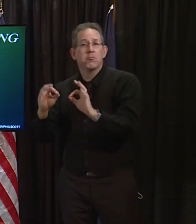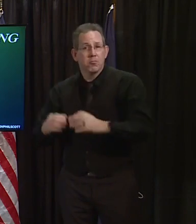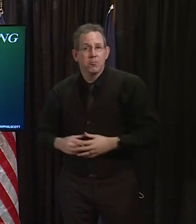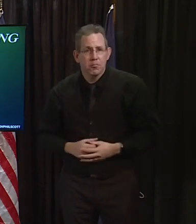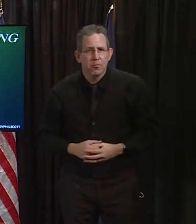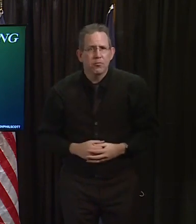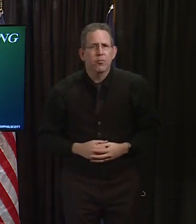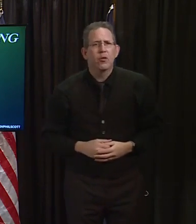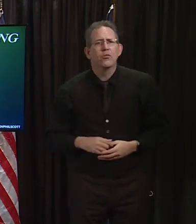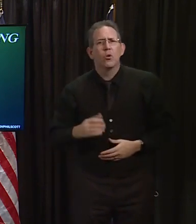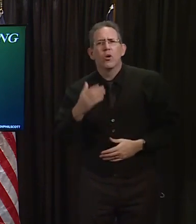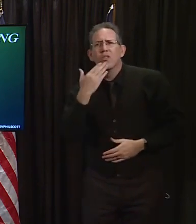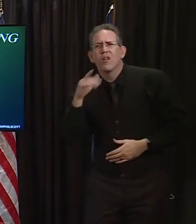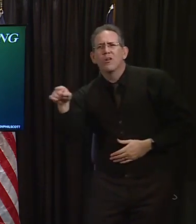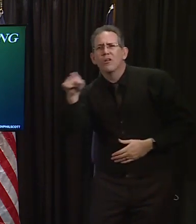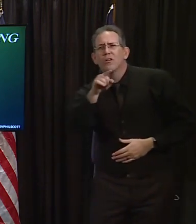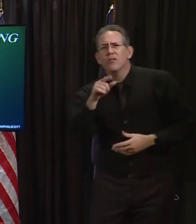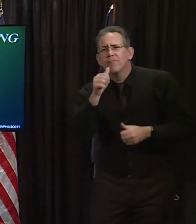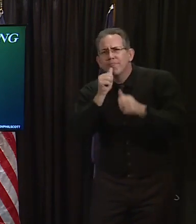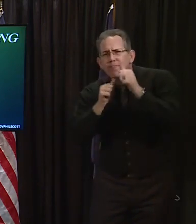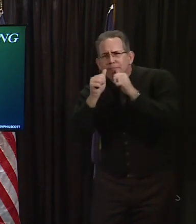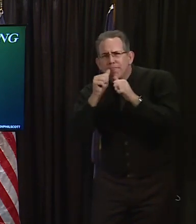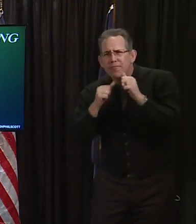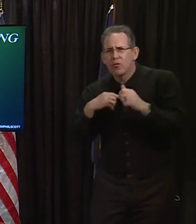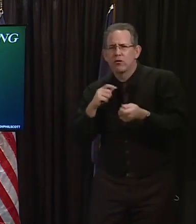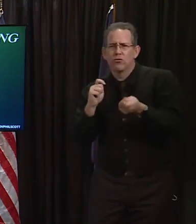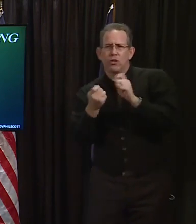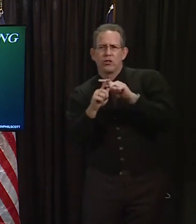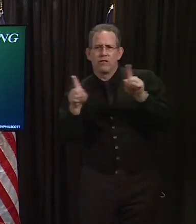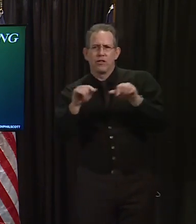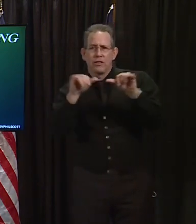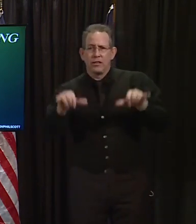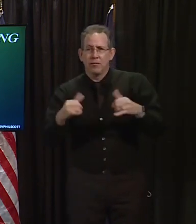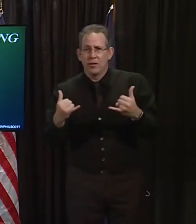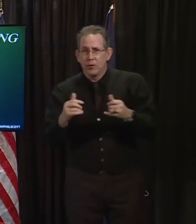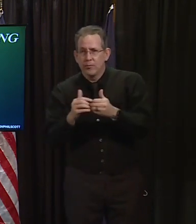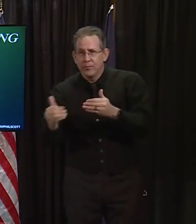Lastly, I wanted to speak to the issue of school attendance waivers. These